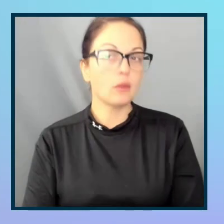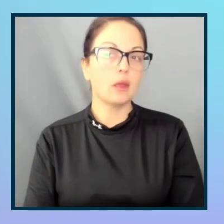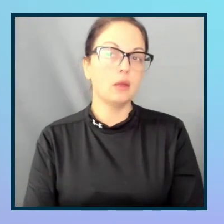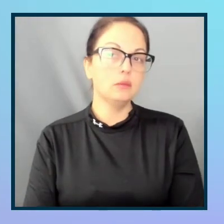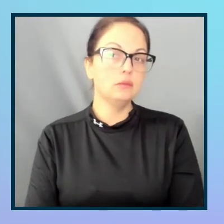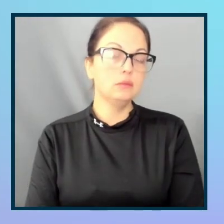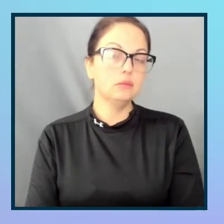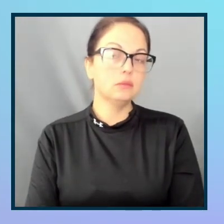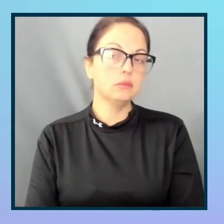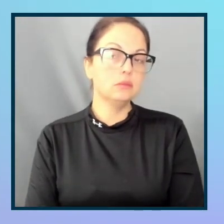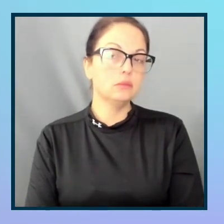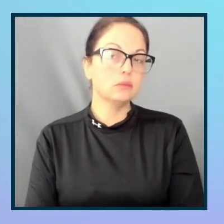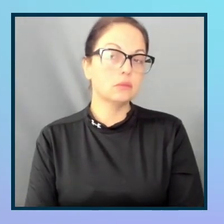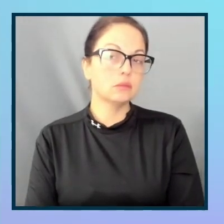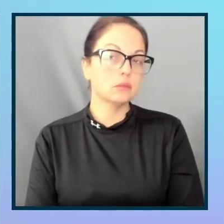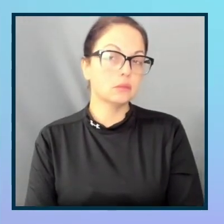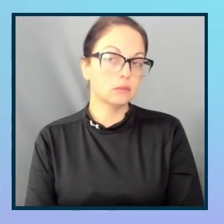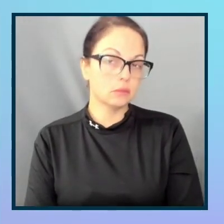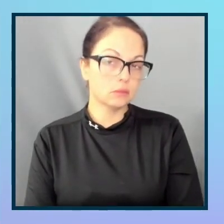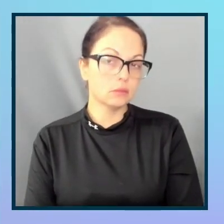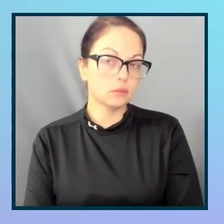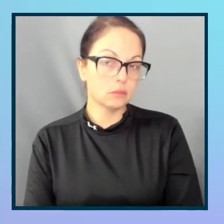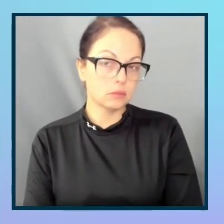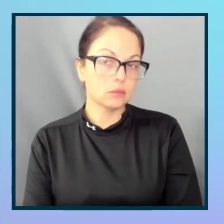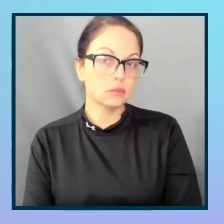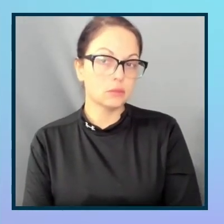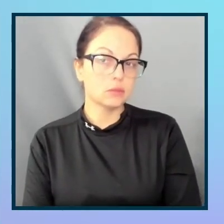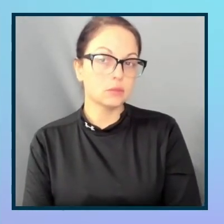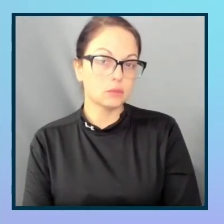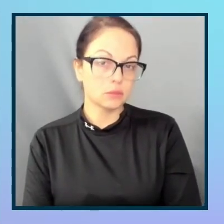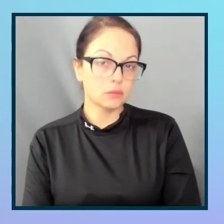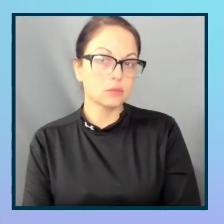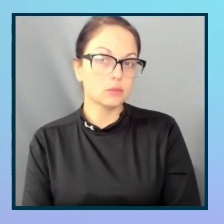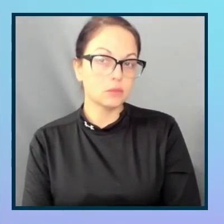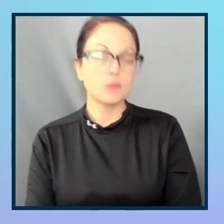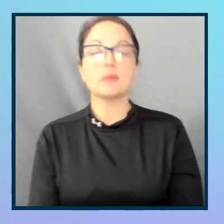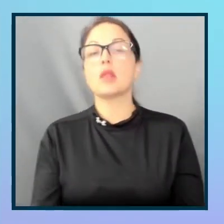Our Accessibilities Program is really new at Edward Jones.